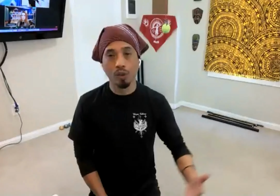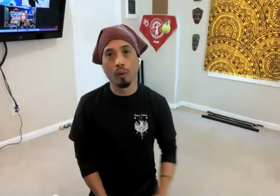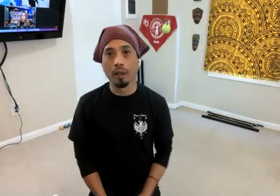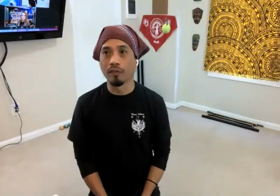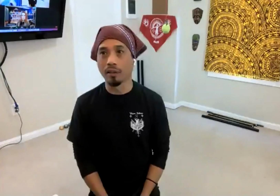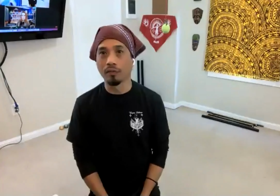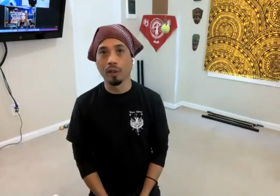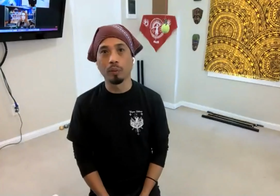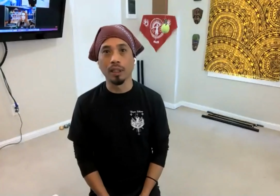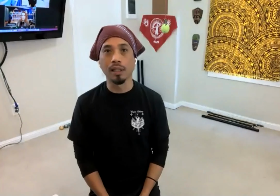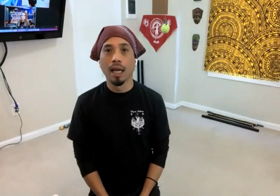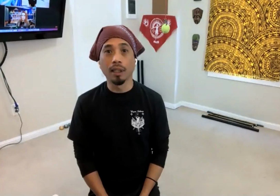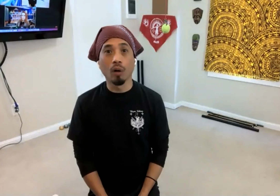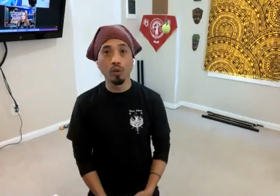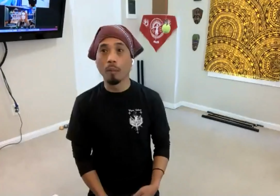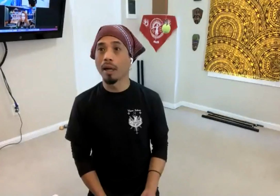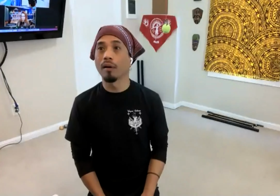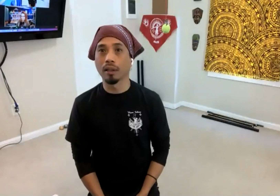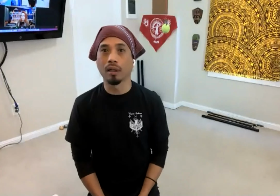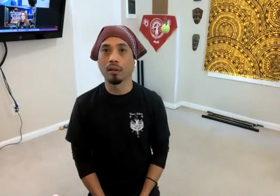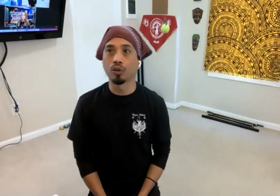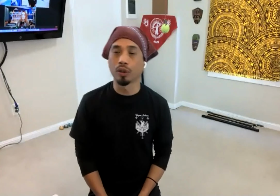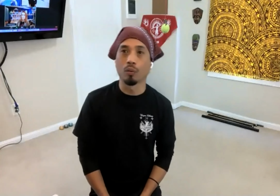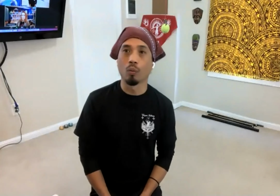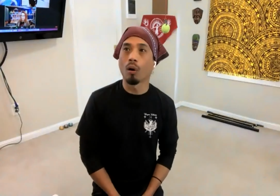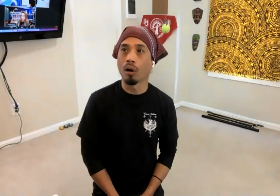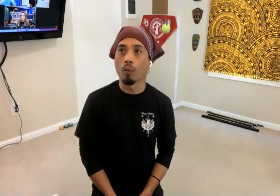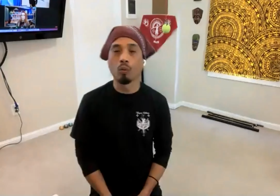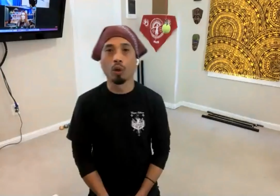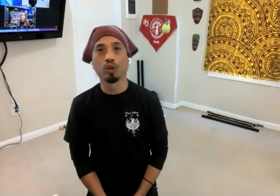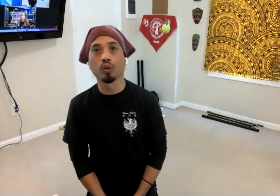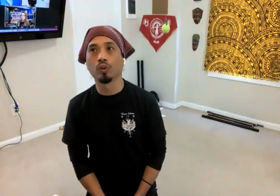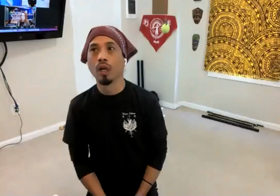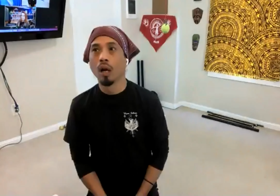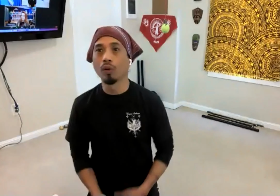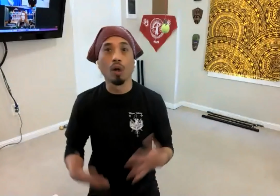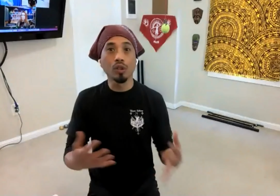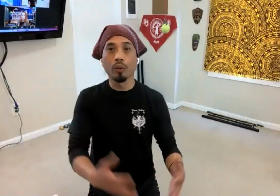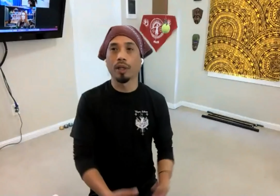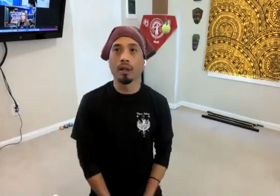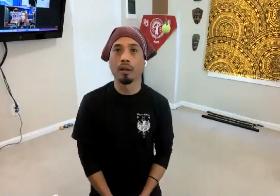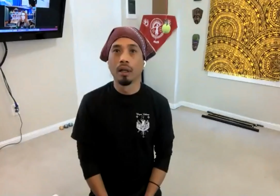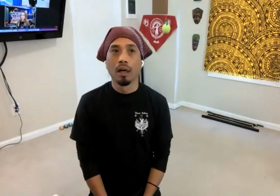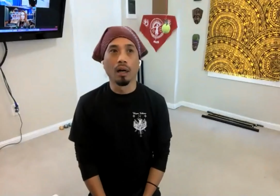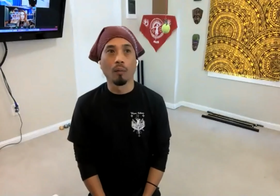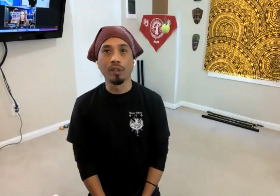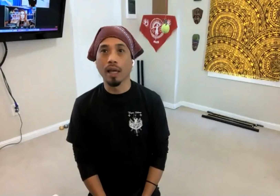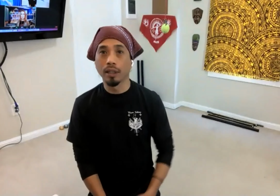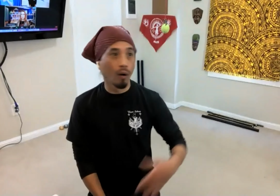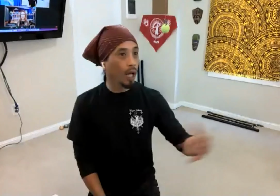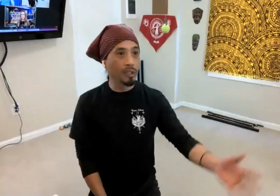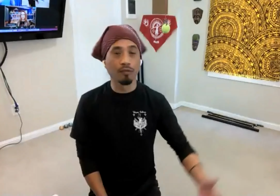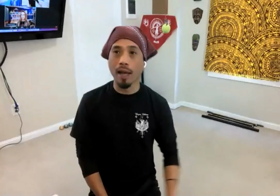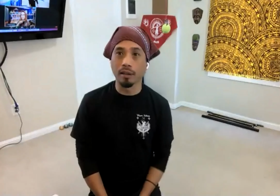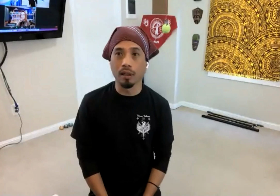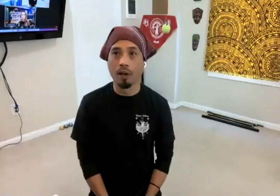PHILIPPINES AND THEN JAPAN ALSO INVADED THE PHILIPPINES AND THEN ALSO AMERICA DURING THE WAR, WORLD WAR II WAS LIKE,